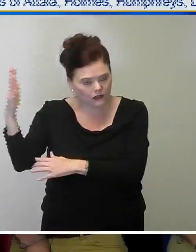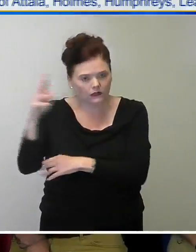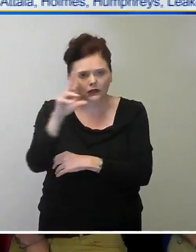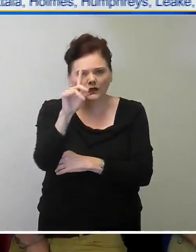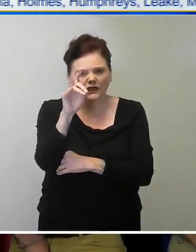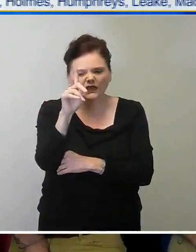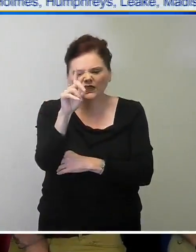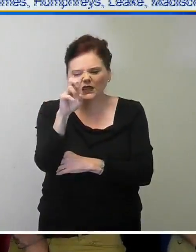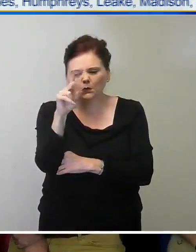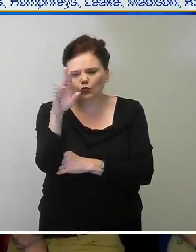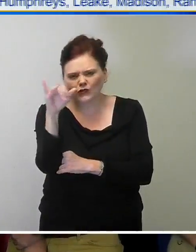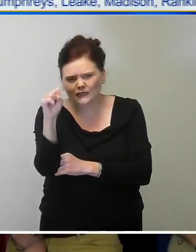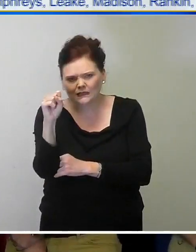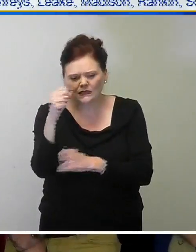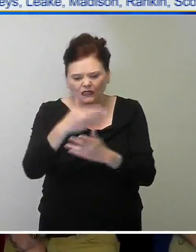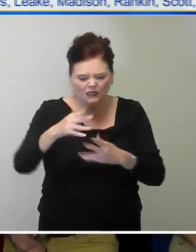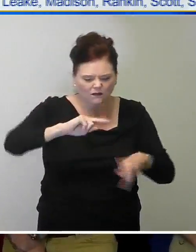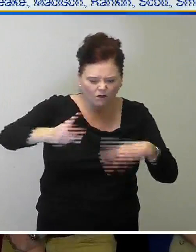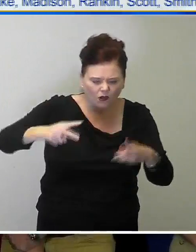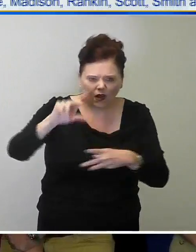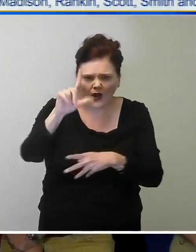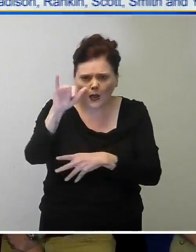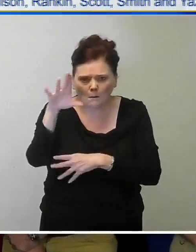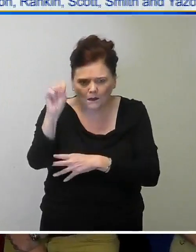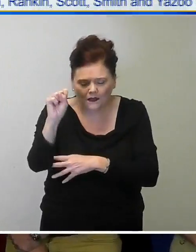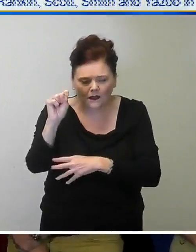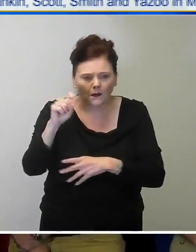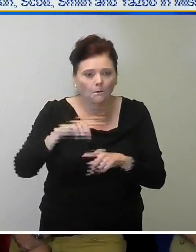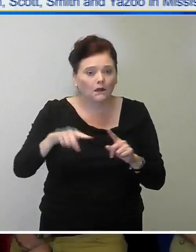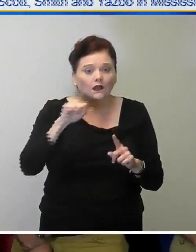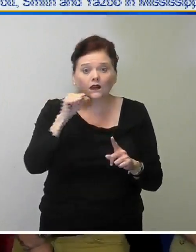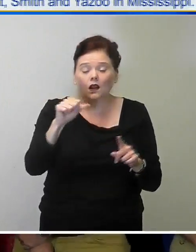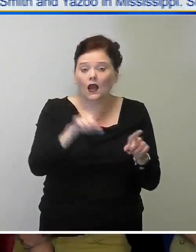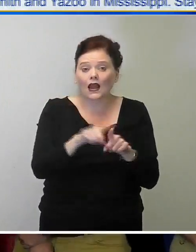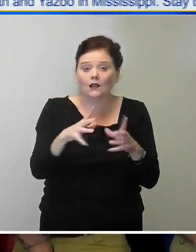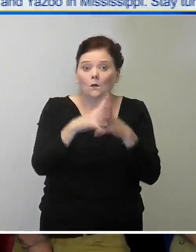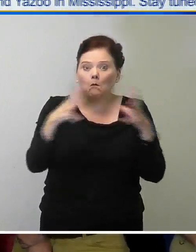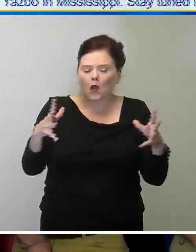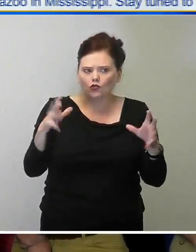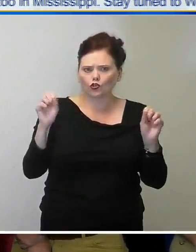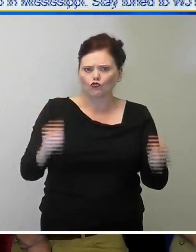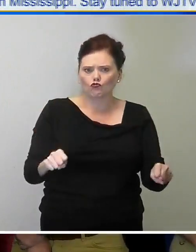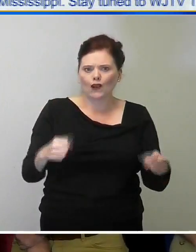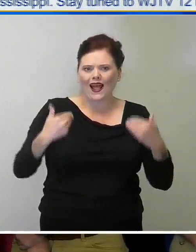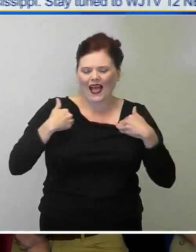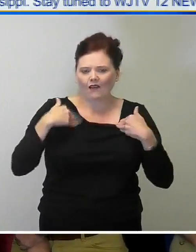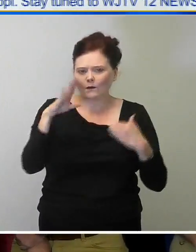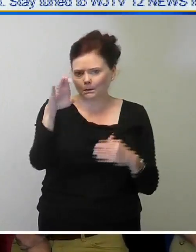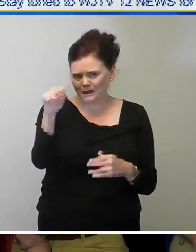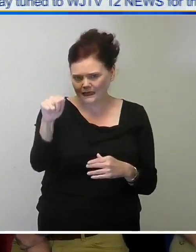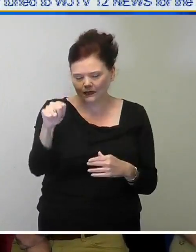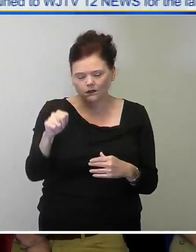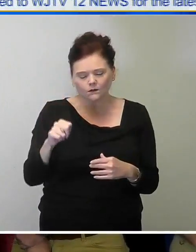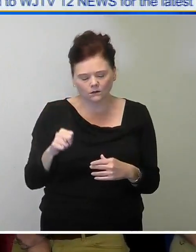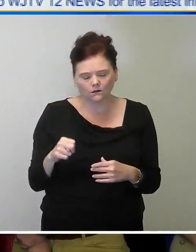OF TREES. A LOT OF DEBRIS. A LOT OF LIMBS FALL BUT NOT